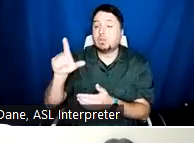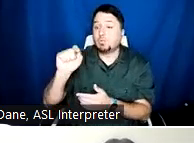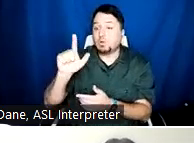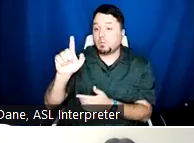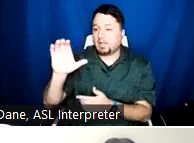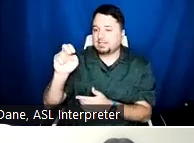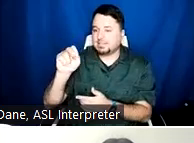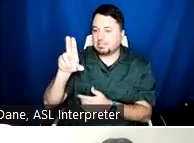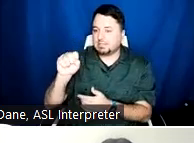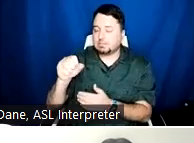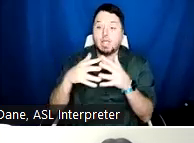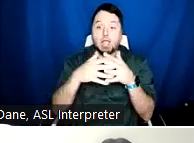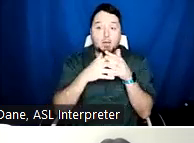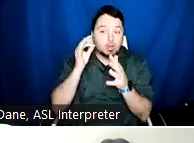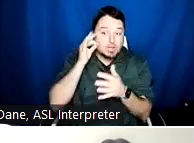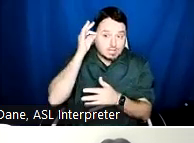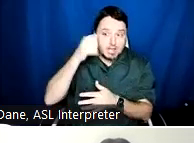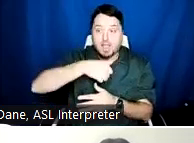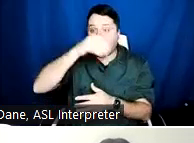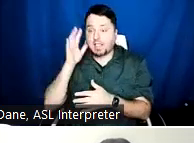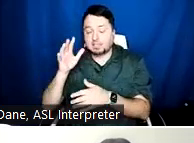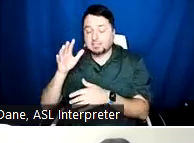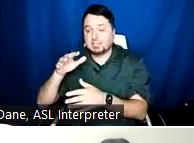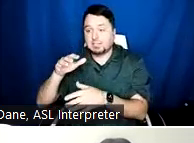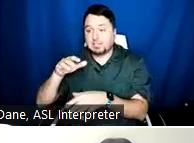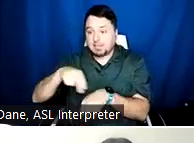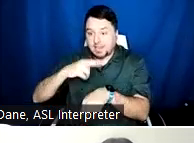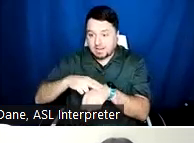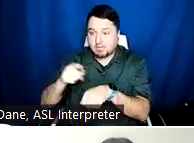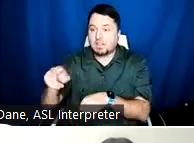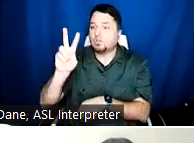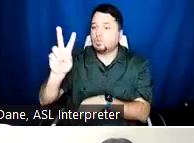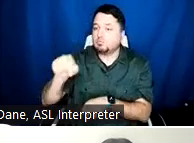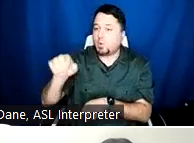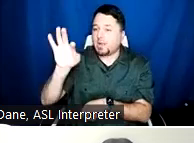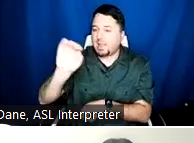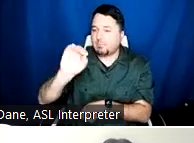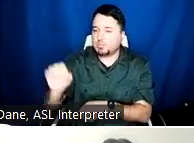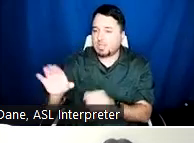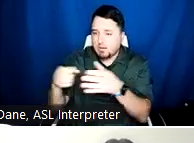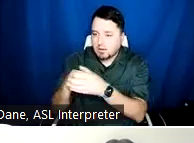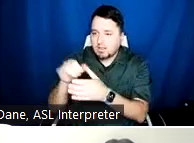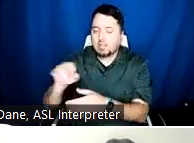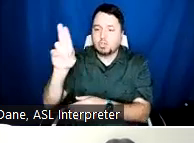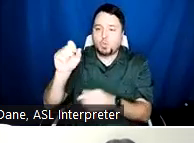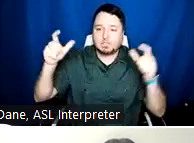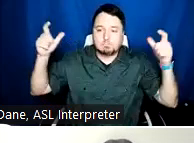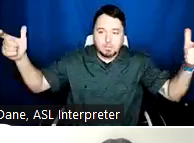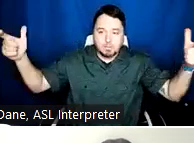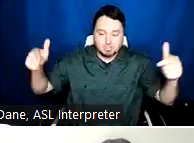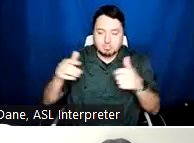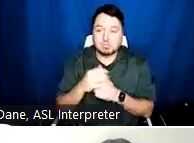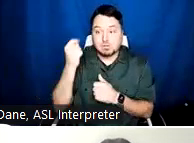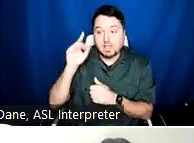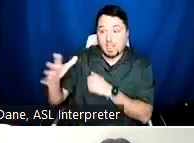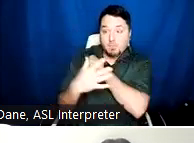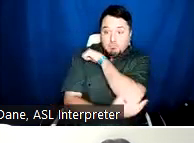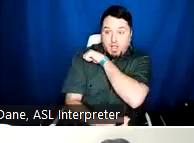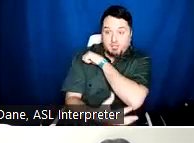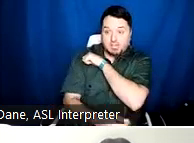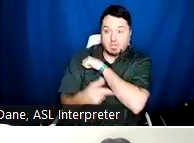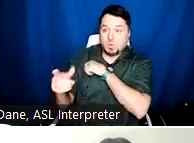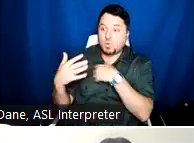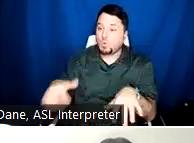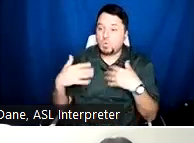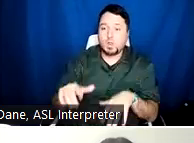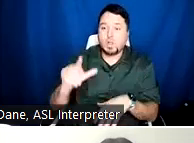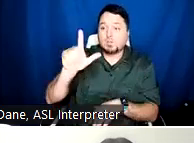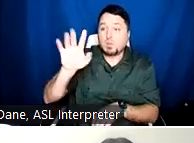Indians and Alaska Natives make up 2.9% of the US population. Yet their poverty rate is 24.1%.